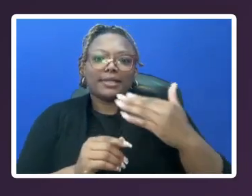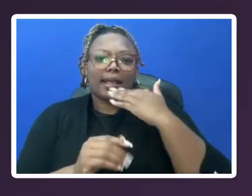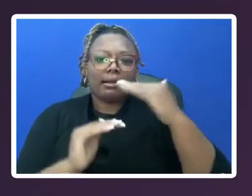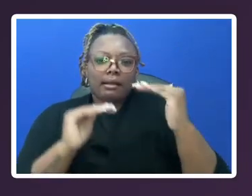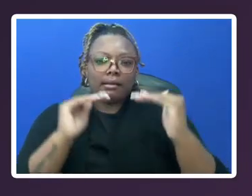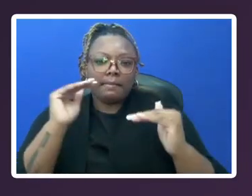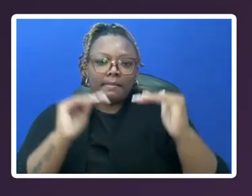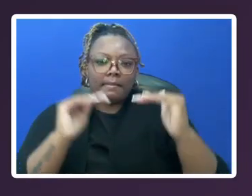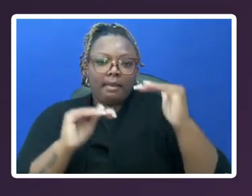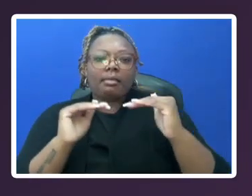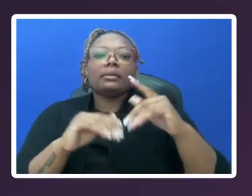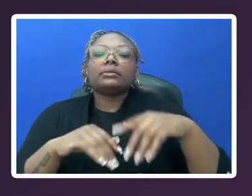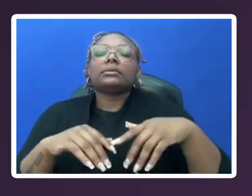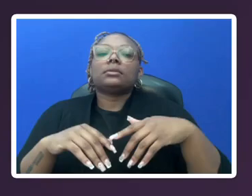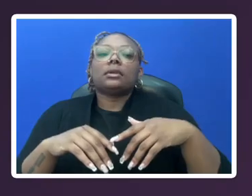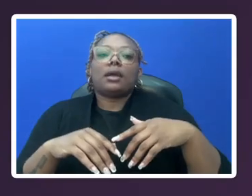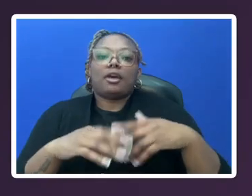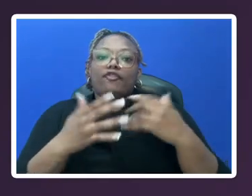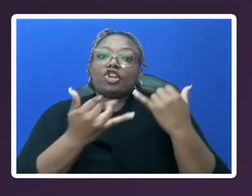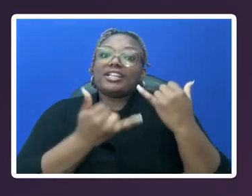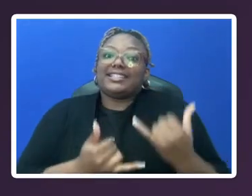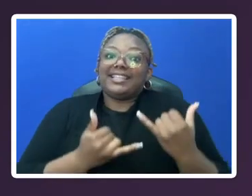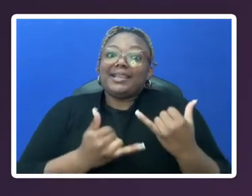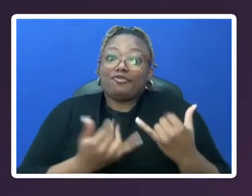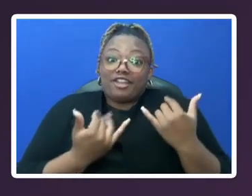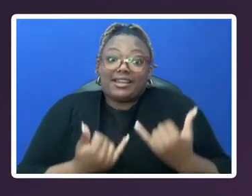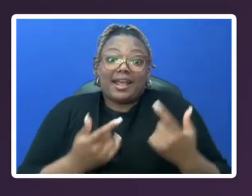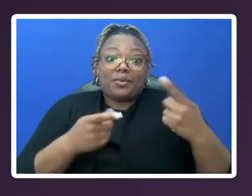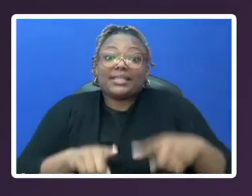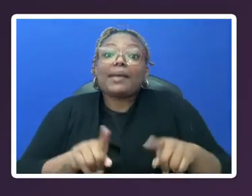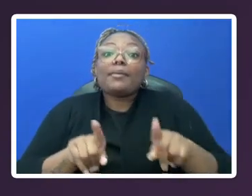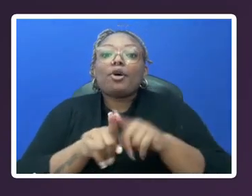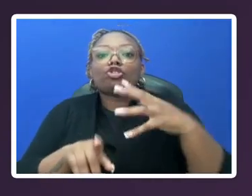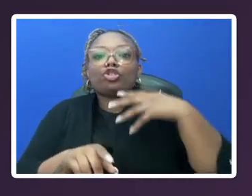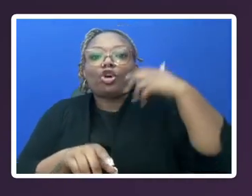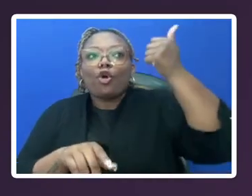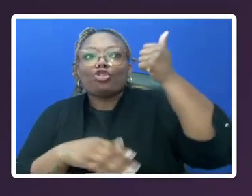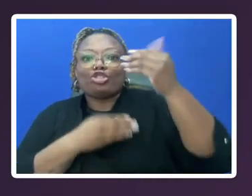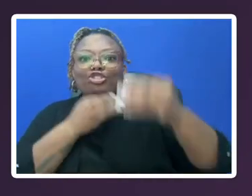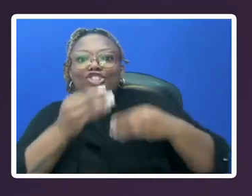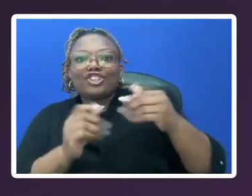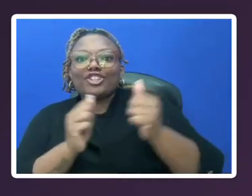contemporary, like -- well, older generations, with younger kids coming together and sharing